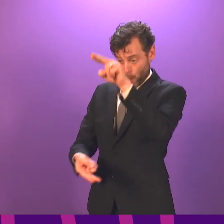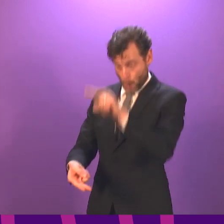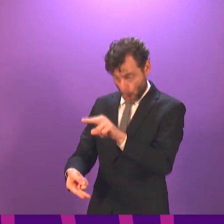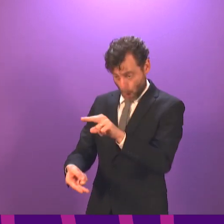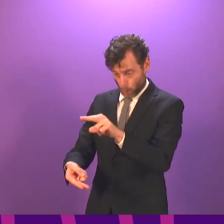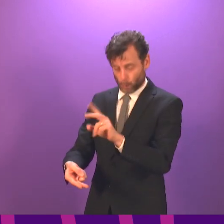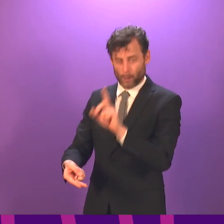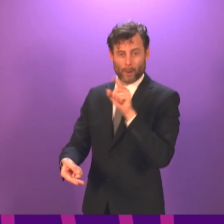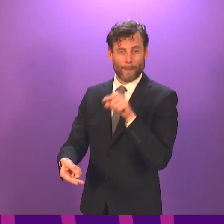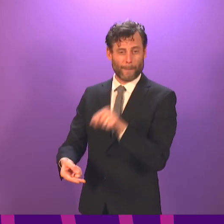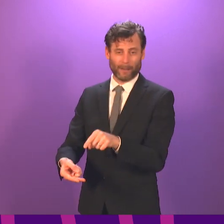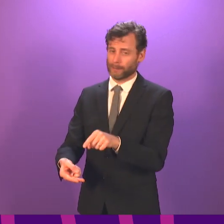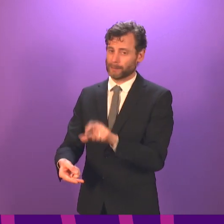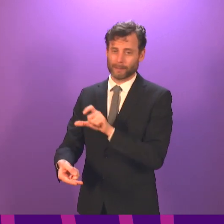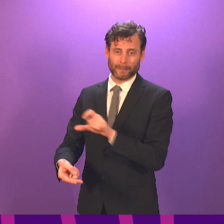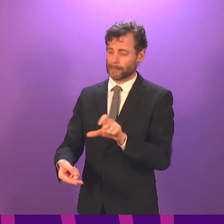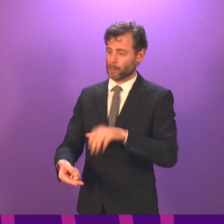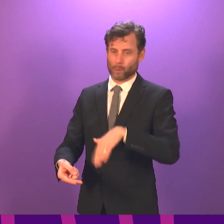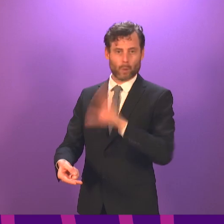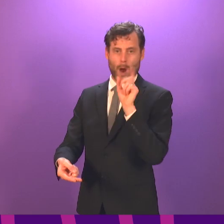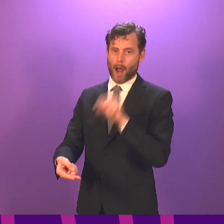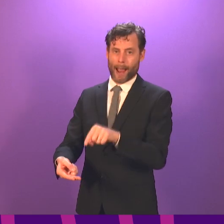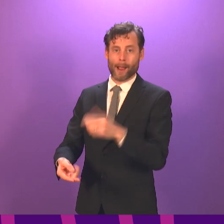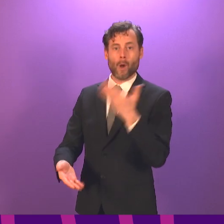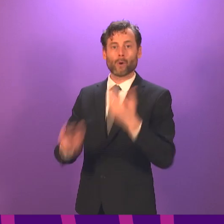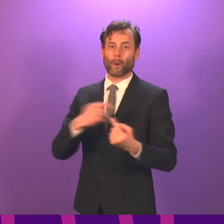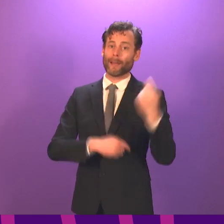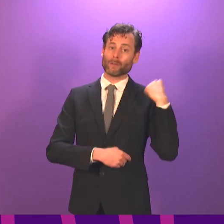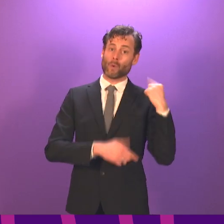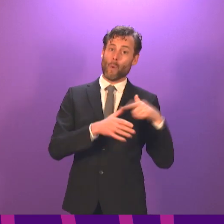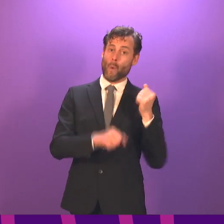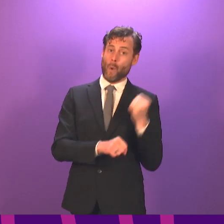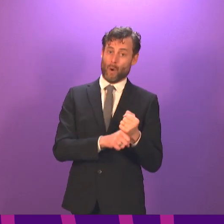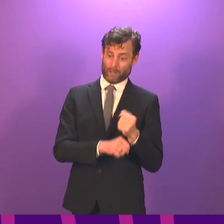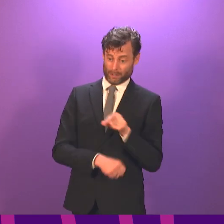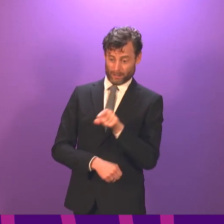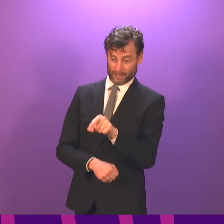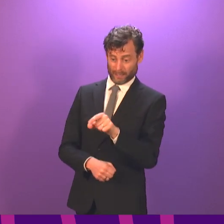higher than the numbers that were being recorded in mid-August. The reduction in hospital admissions